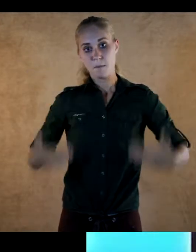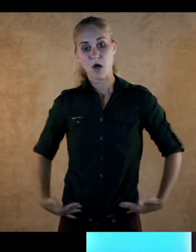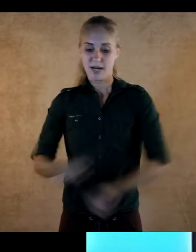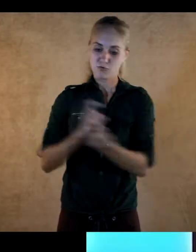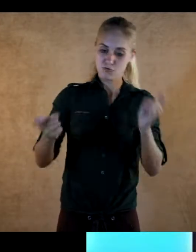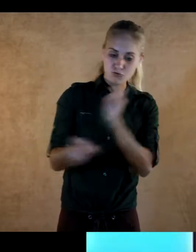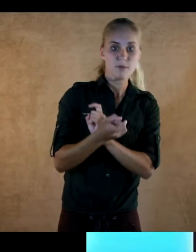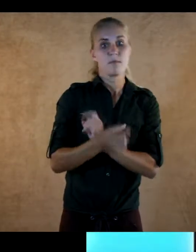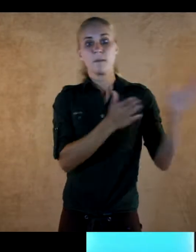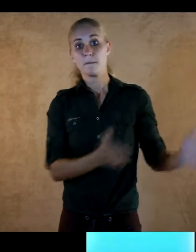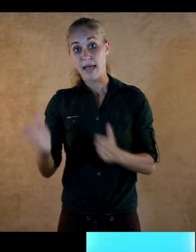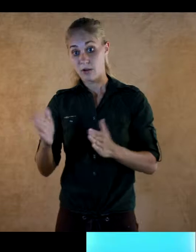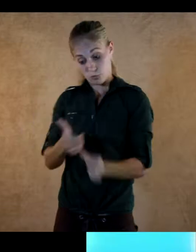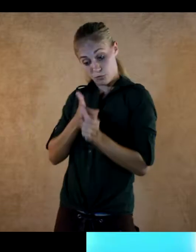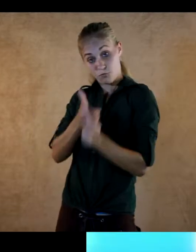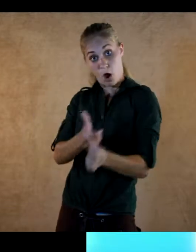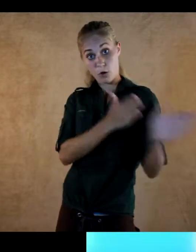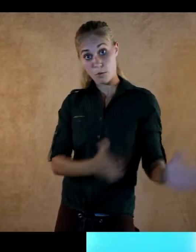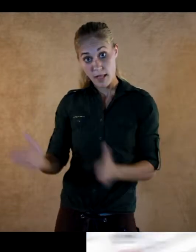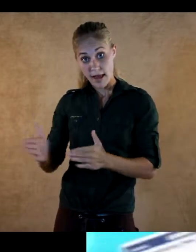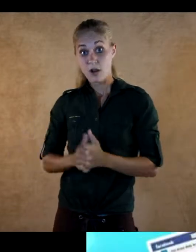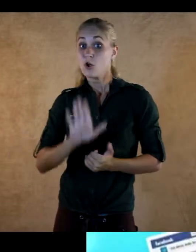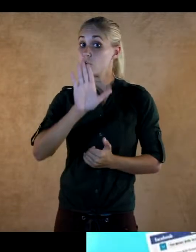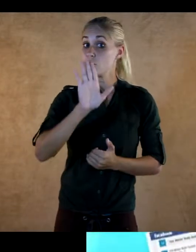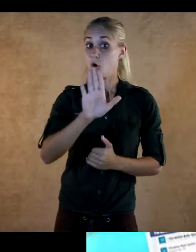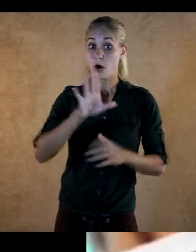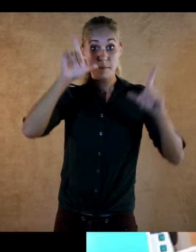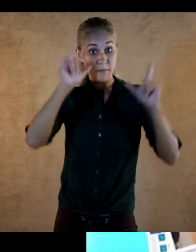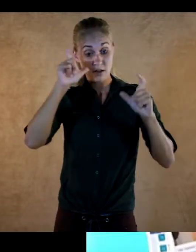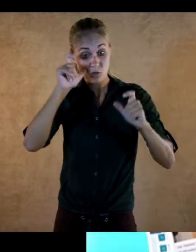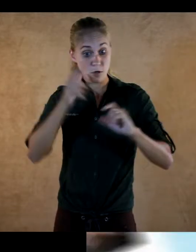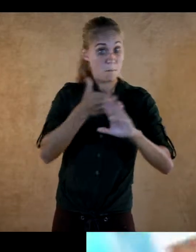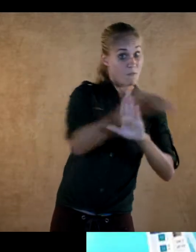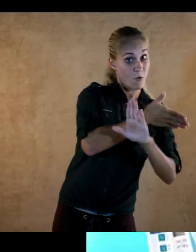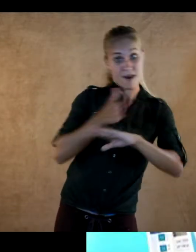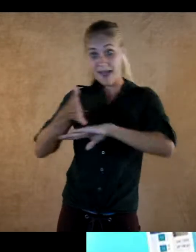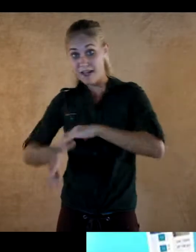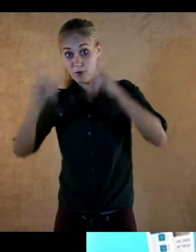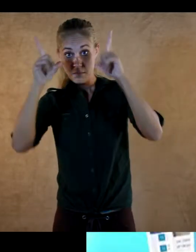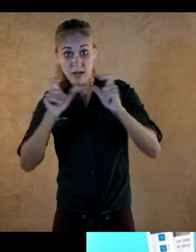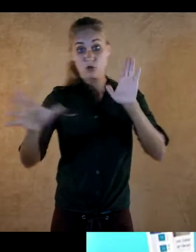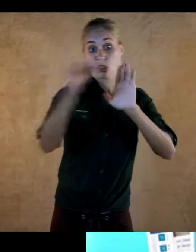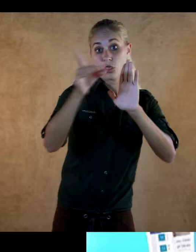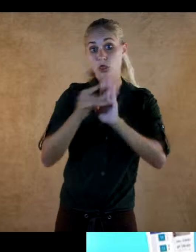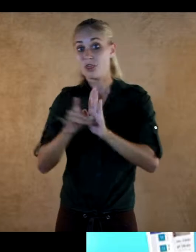To make sure you stay with it, take and post BEFORE and AFTER pictures on Facebook and other social media platforms